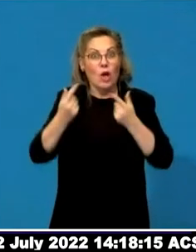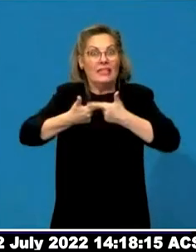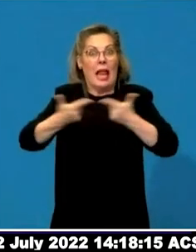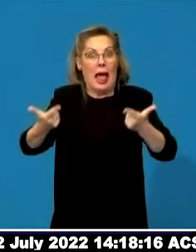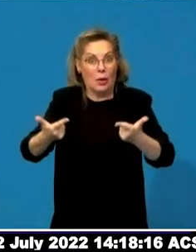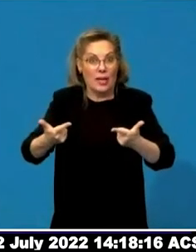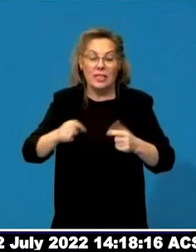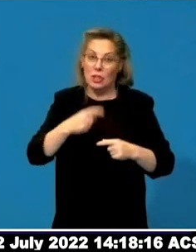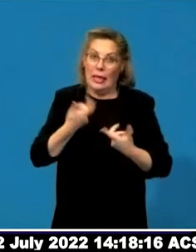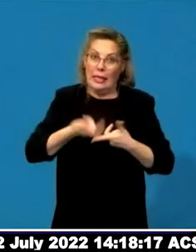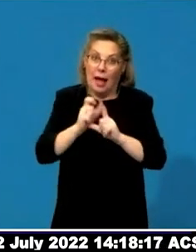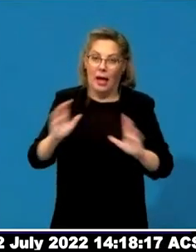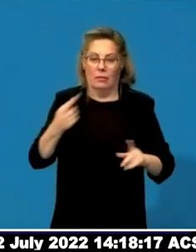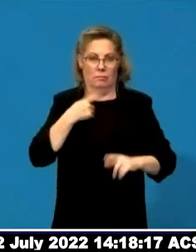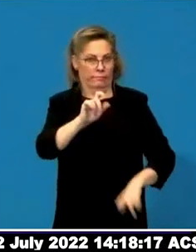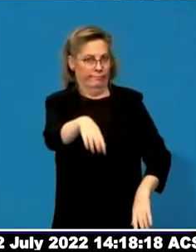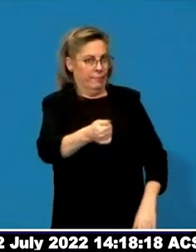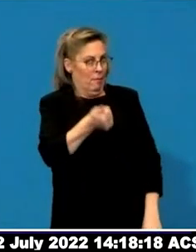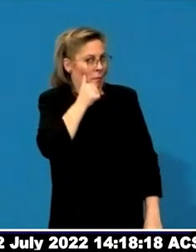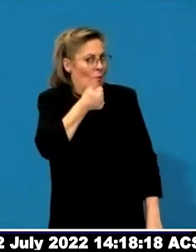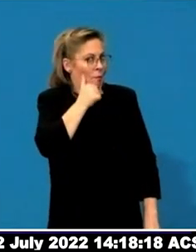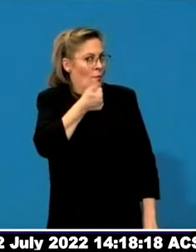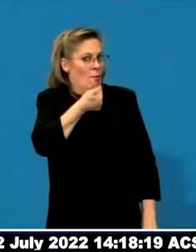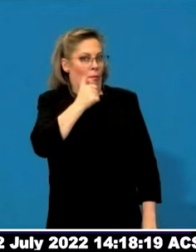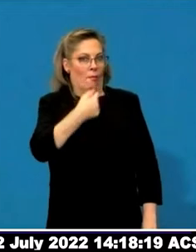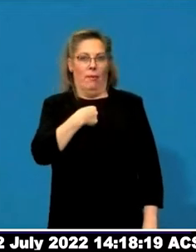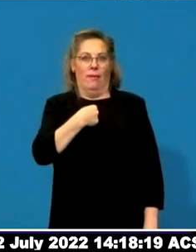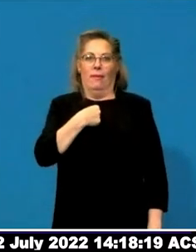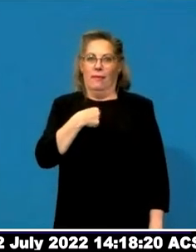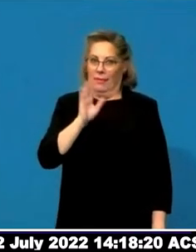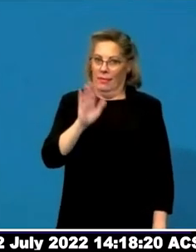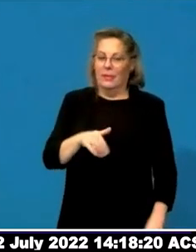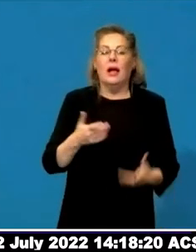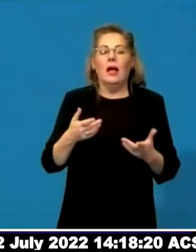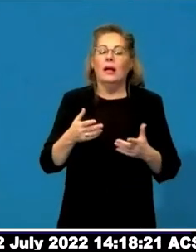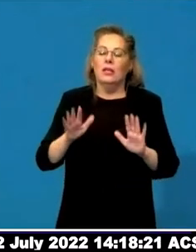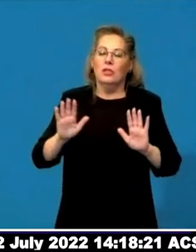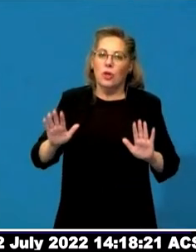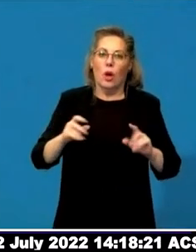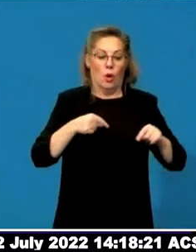And so using, for instance, Remote Community Connecters is a really positive thing.